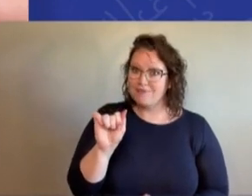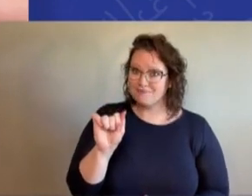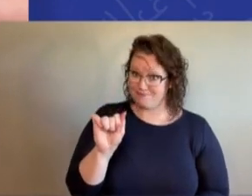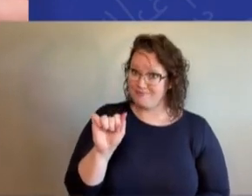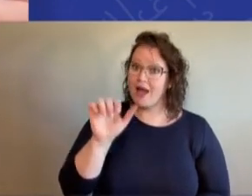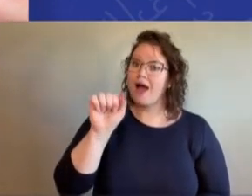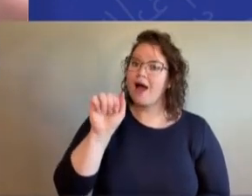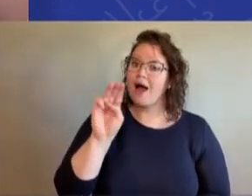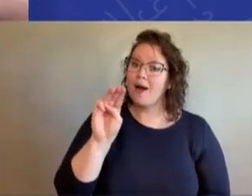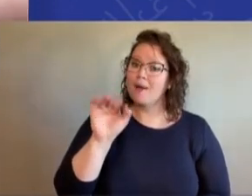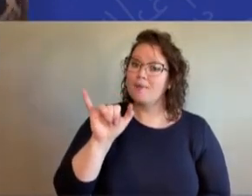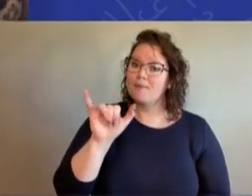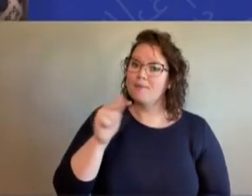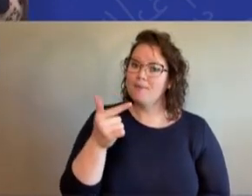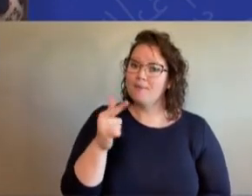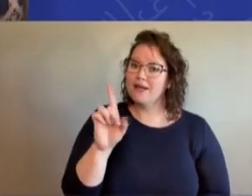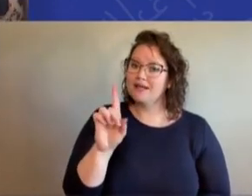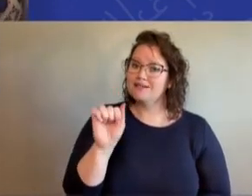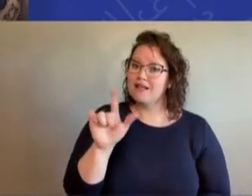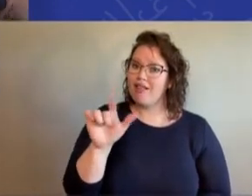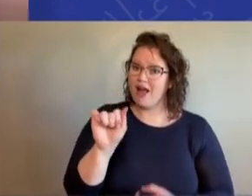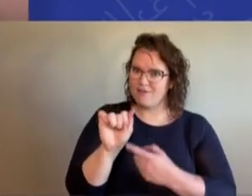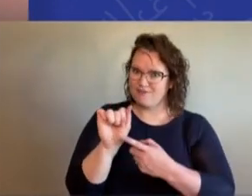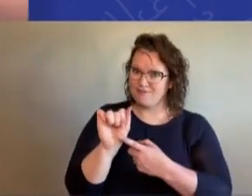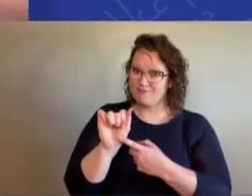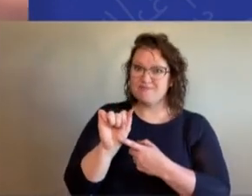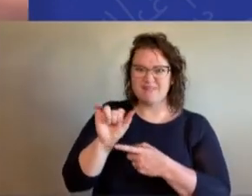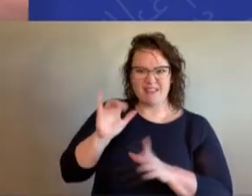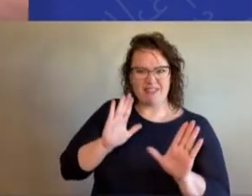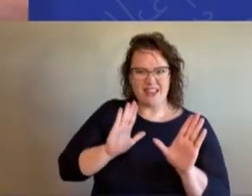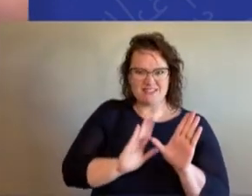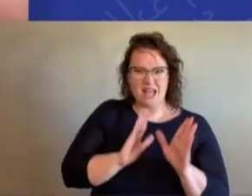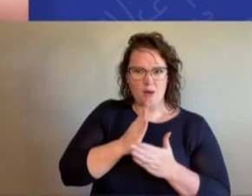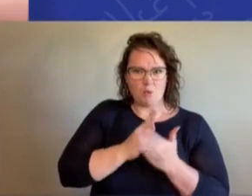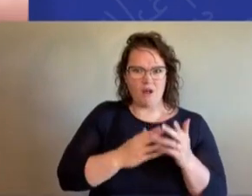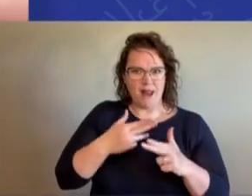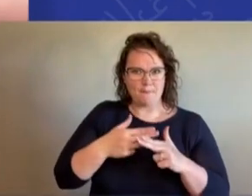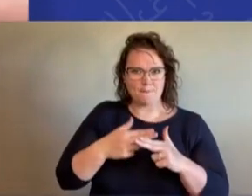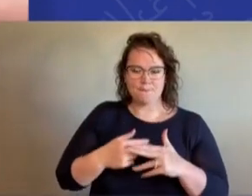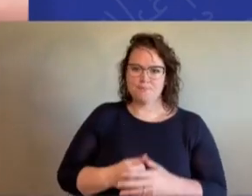emotional brain is this little guy, our amygdala.